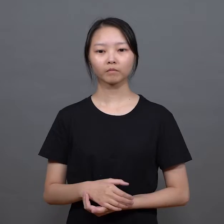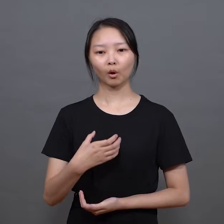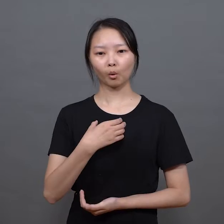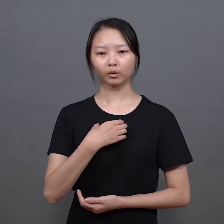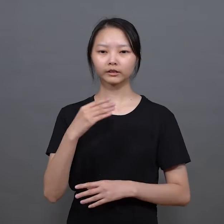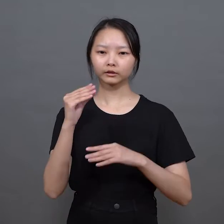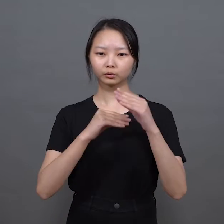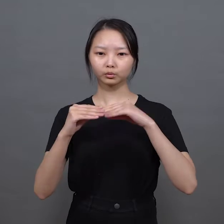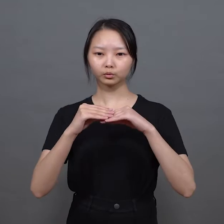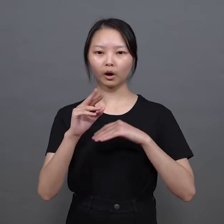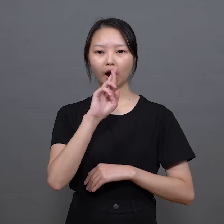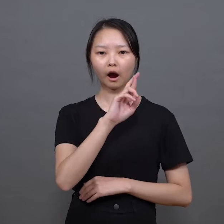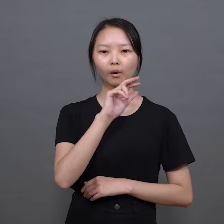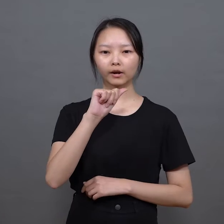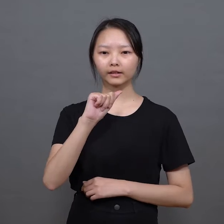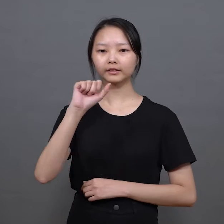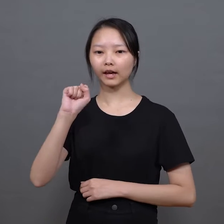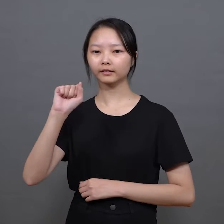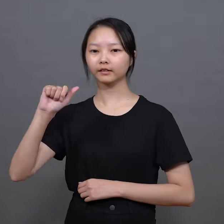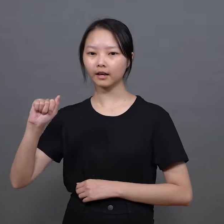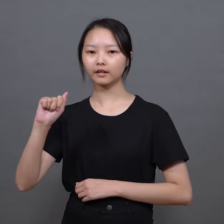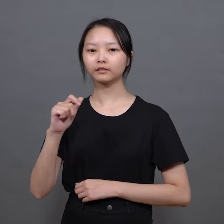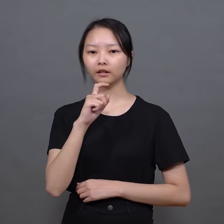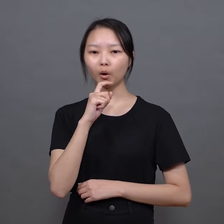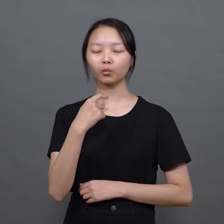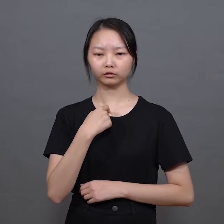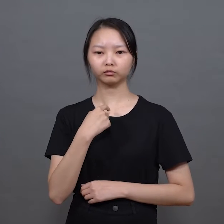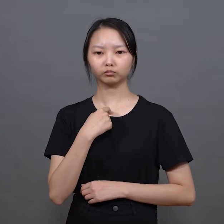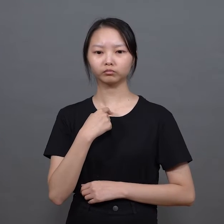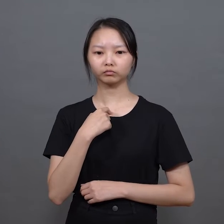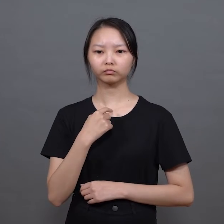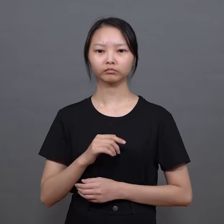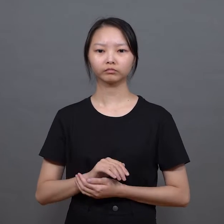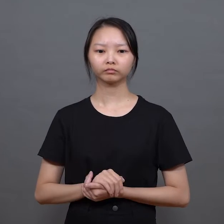I think a building should have a ‘rasa’ So whenever I’m designing a building